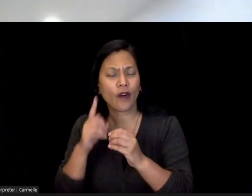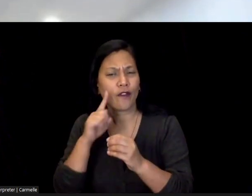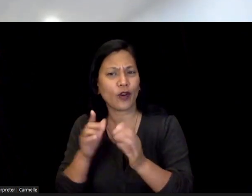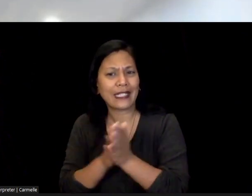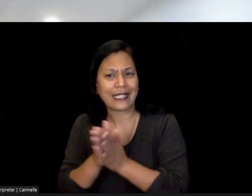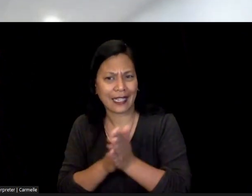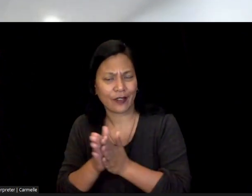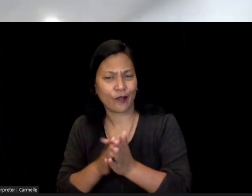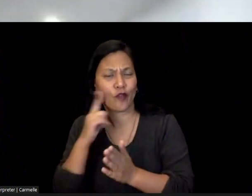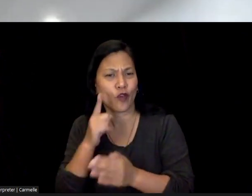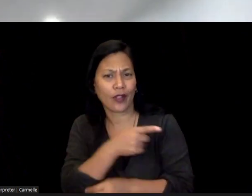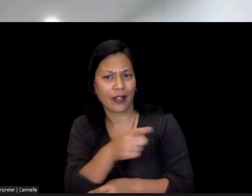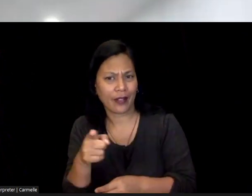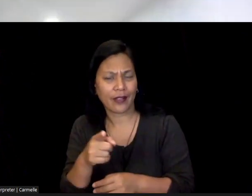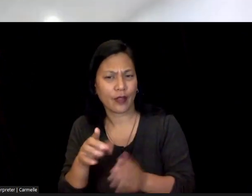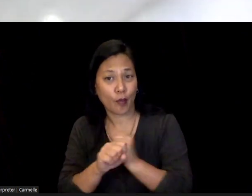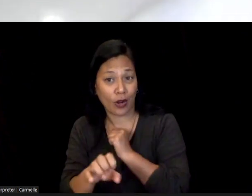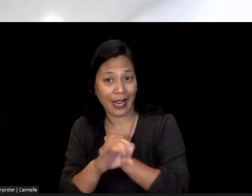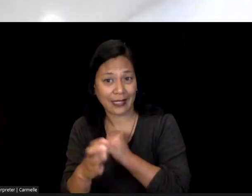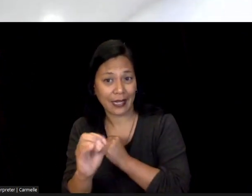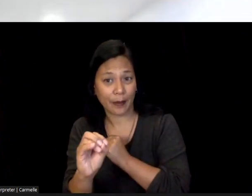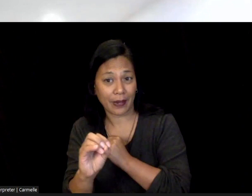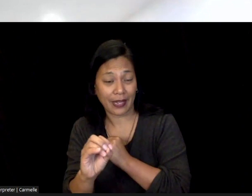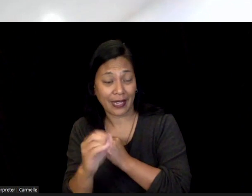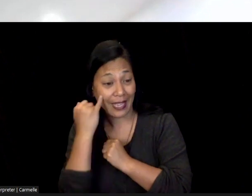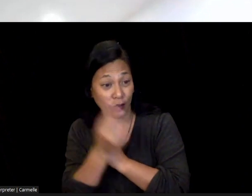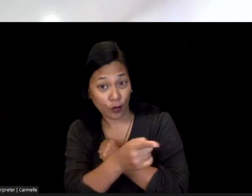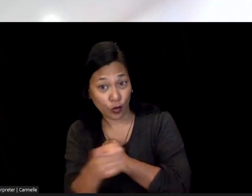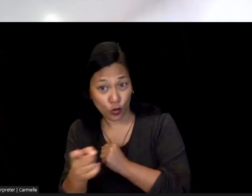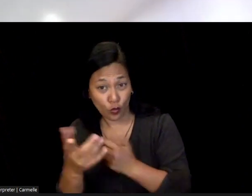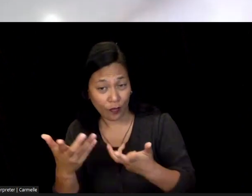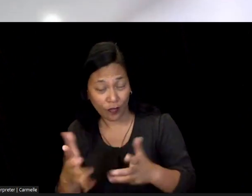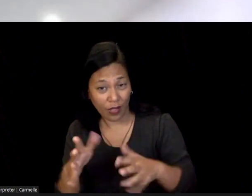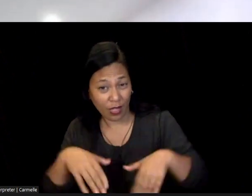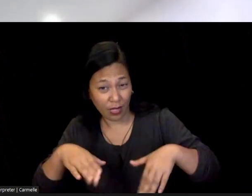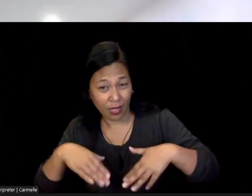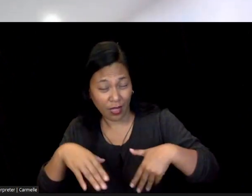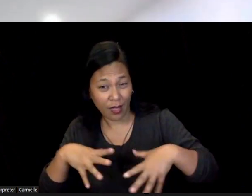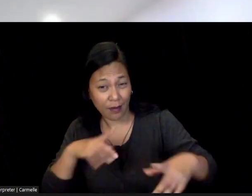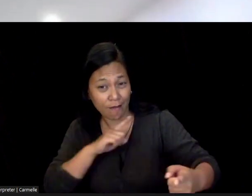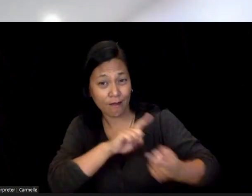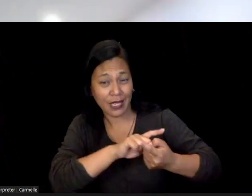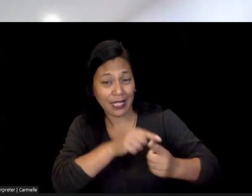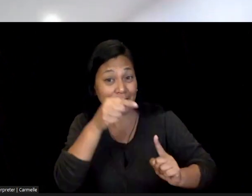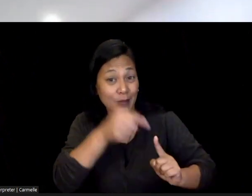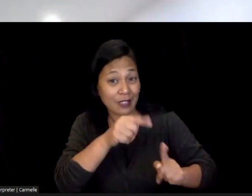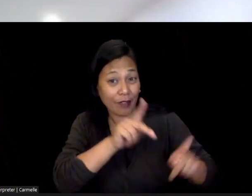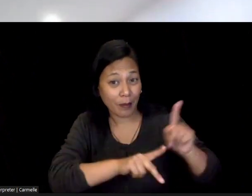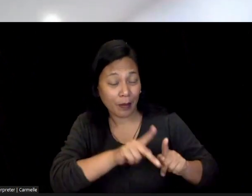That's basically saying broadcasters, if you haven't taken meetings from certain groups or people from certain groups,